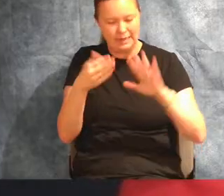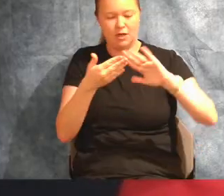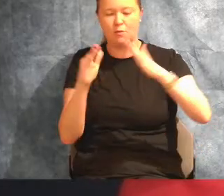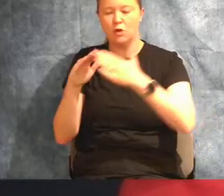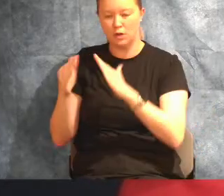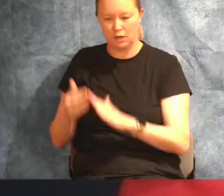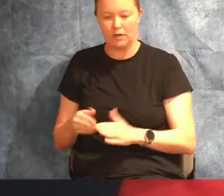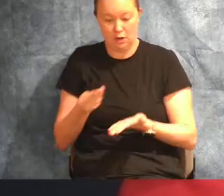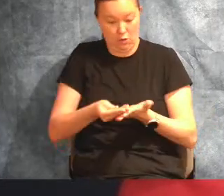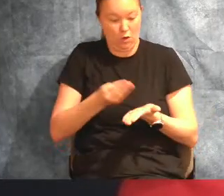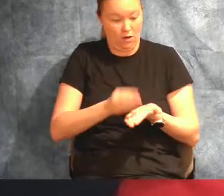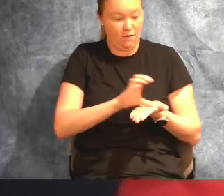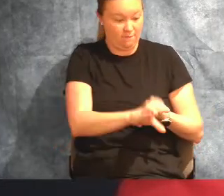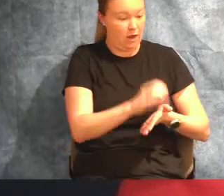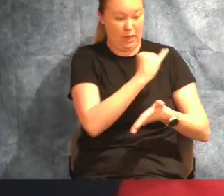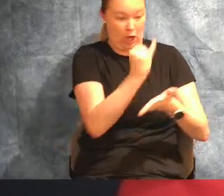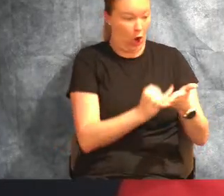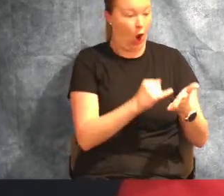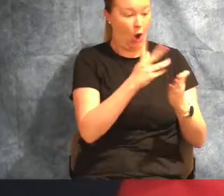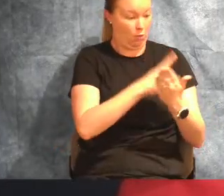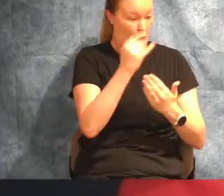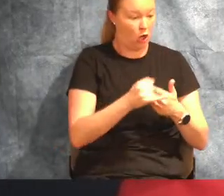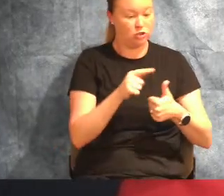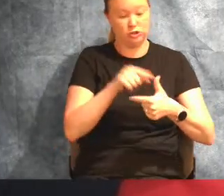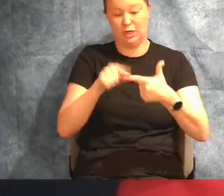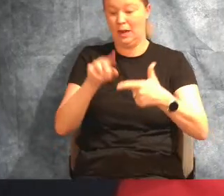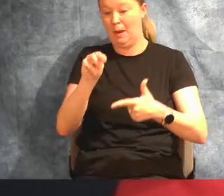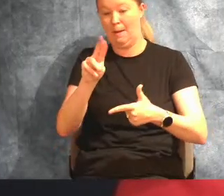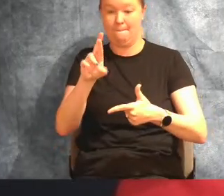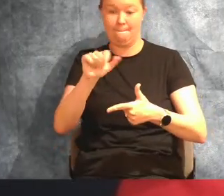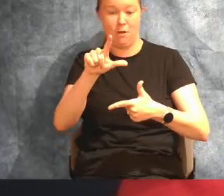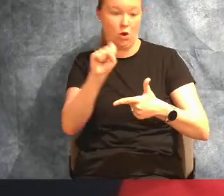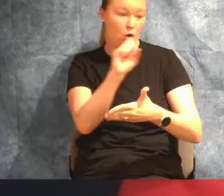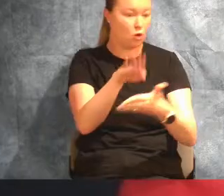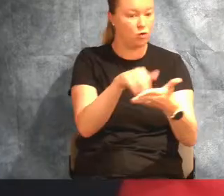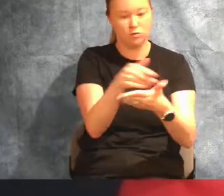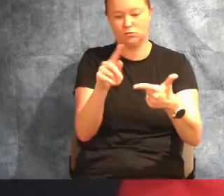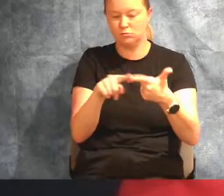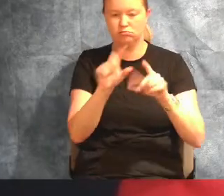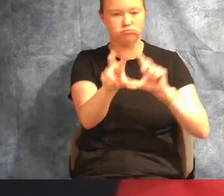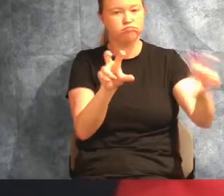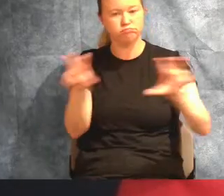we're funding art projects. We're funding murals. We're funding all kind of things. And I'm not